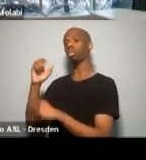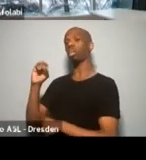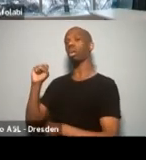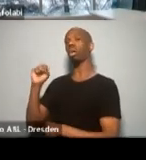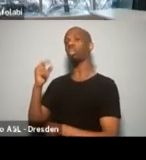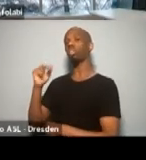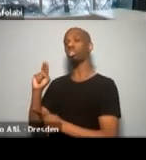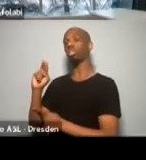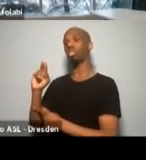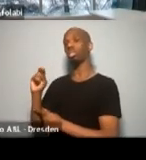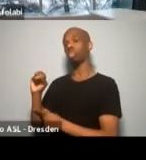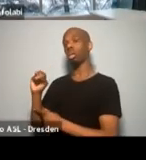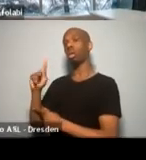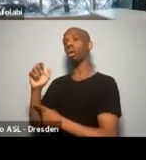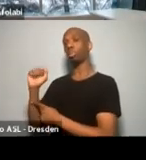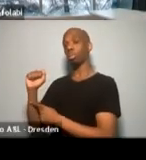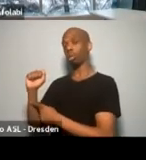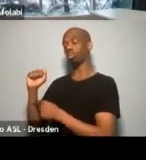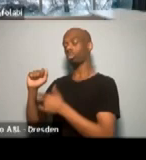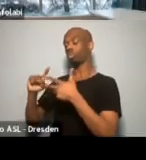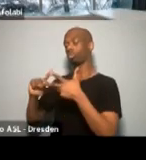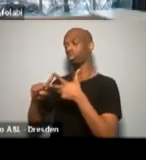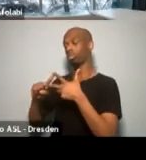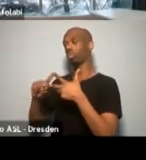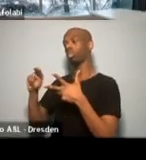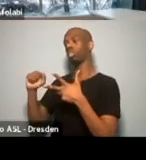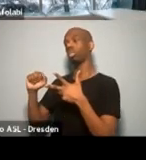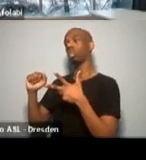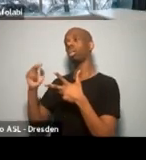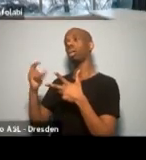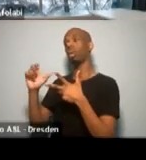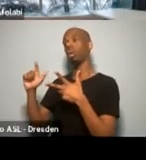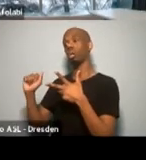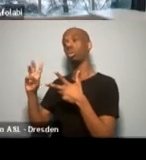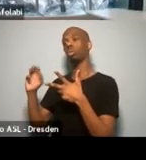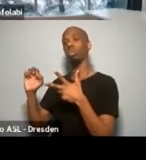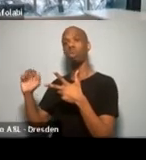the nehiyawak, the Dakota, Lakota, and Nakoda,